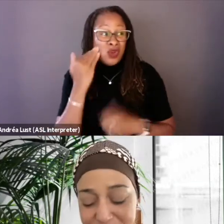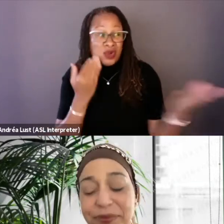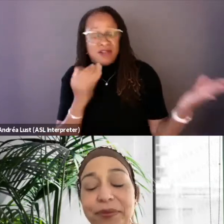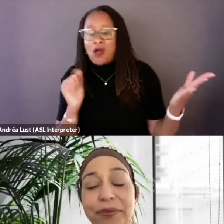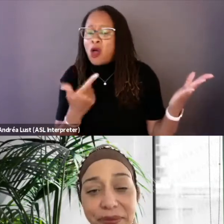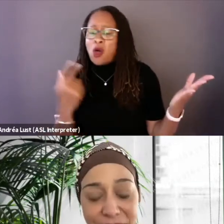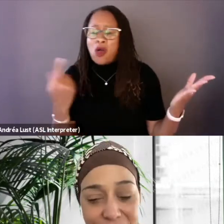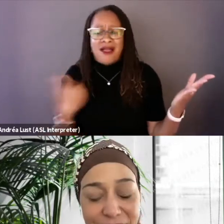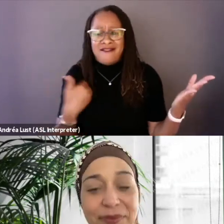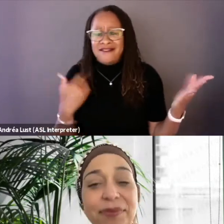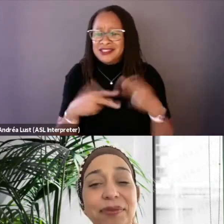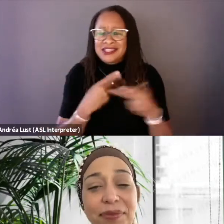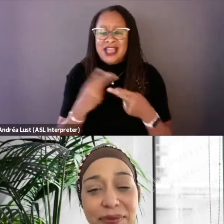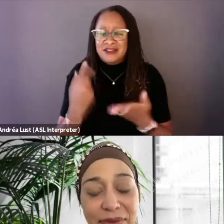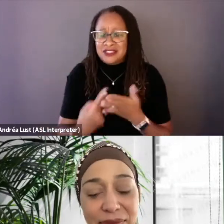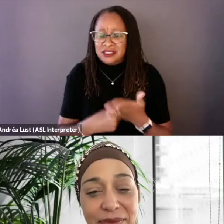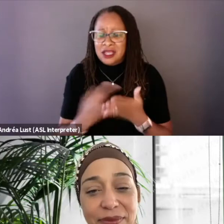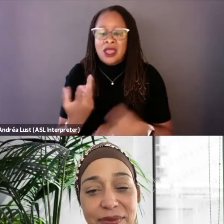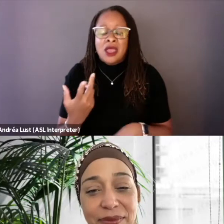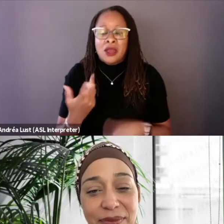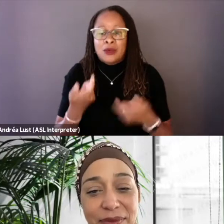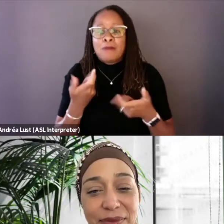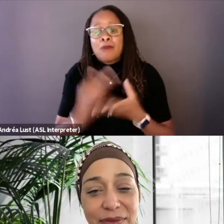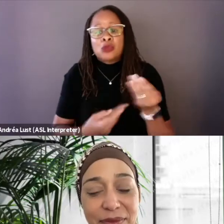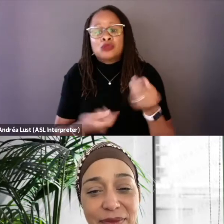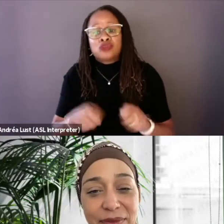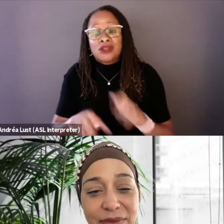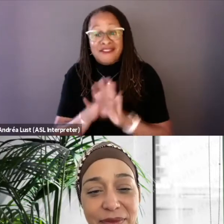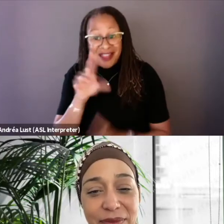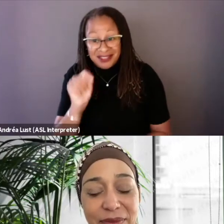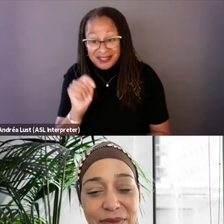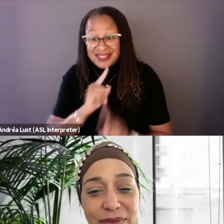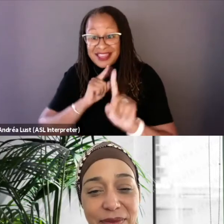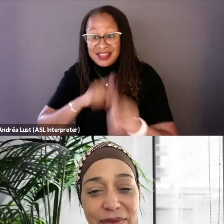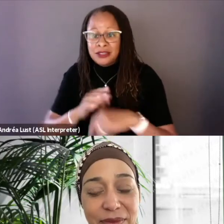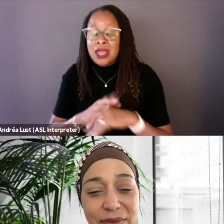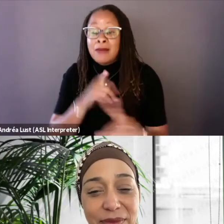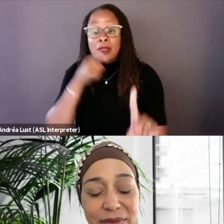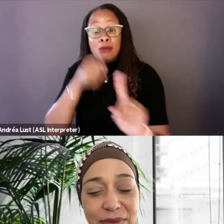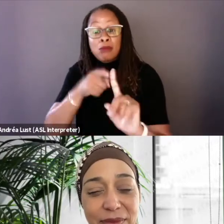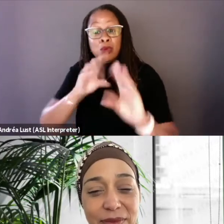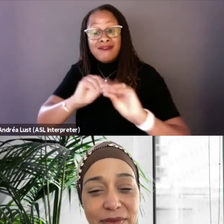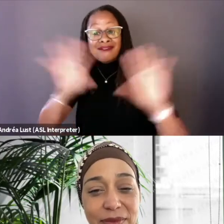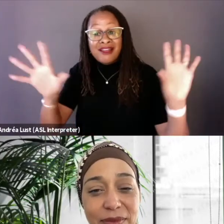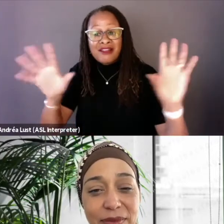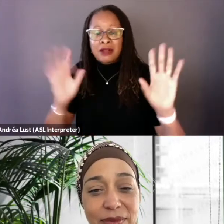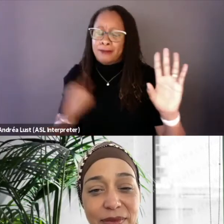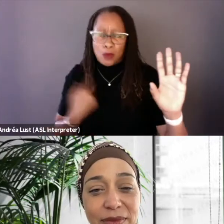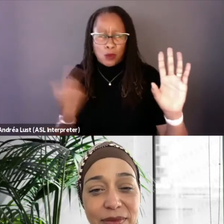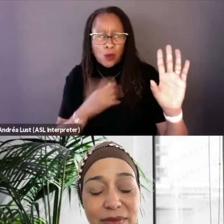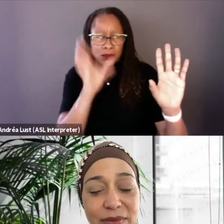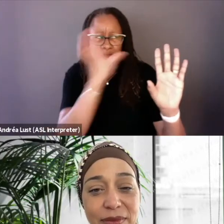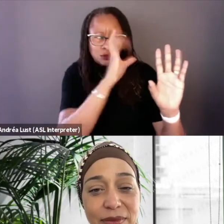It was no big deal, we were both trying to find it. But to me, a point of clarity that I think is important for Americans,